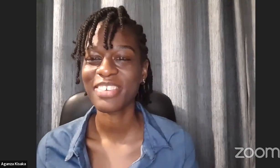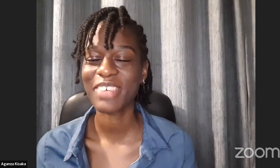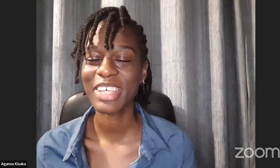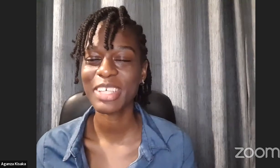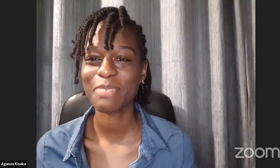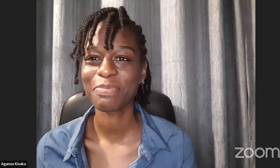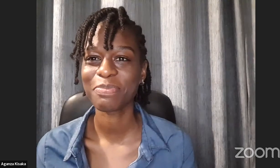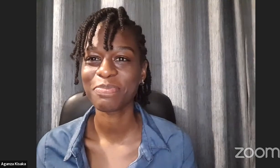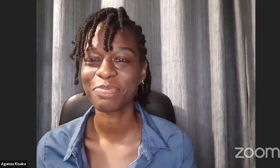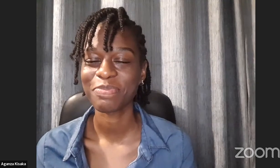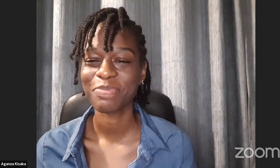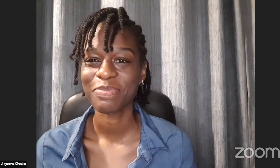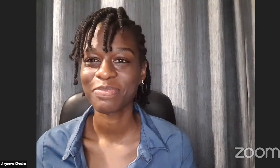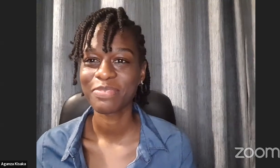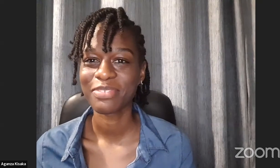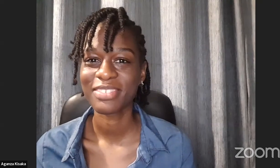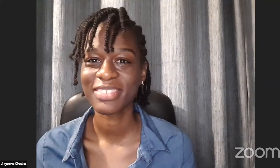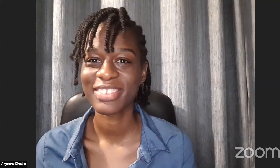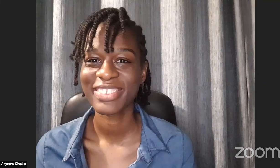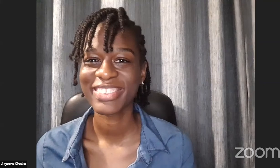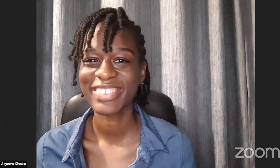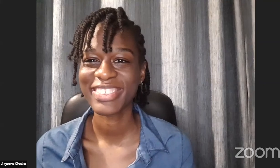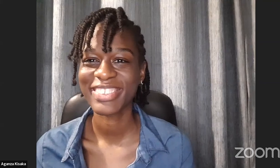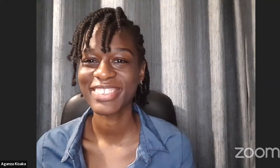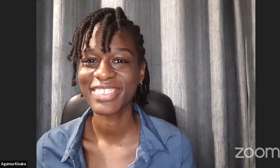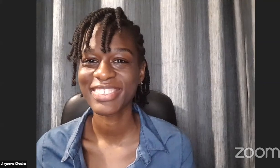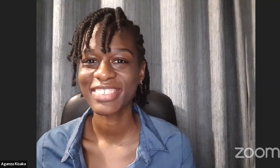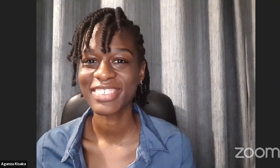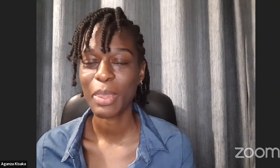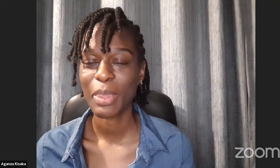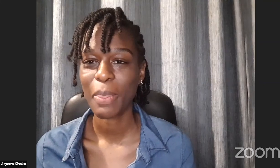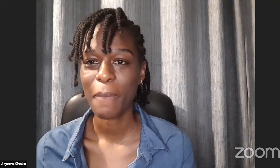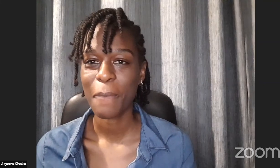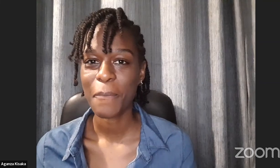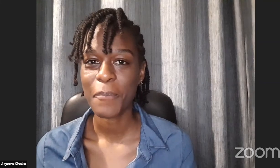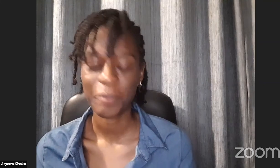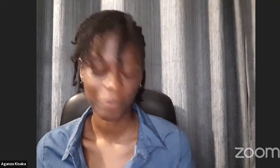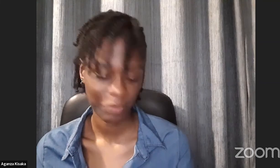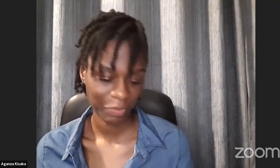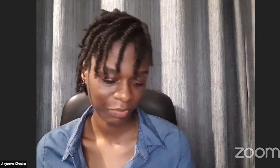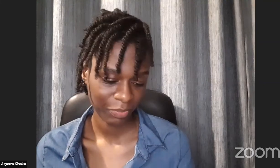Thank you so much Aganza, that's lovely. And folks, if you joined us in this activity,